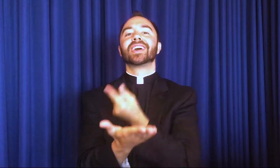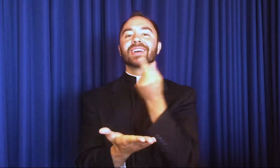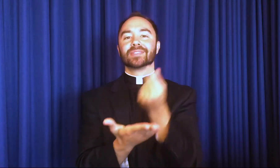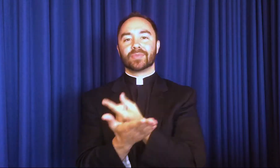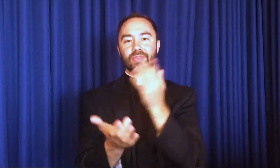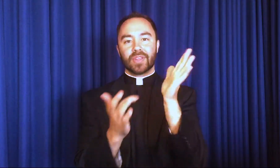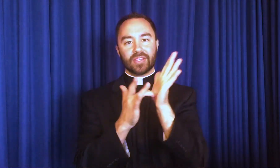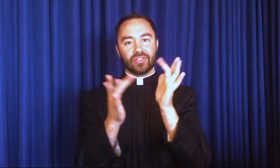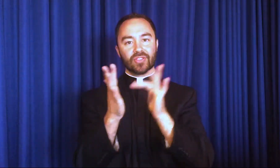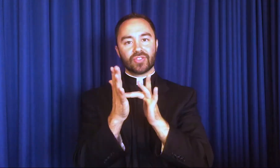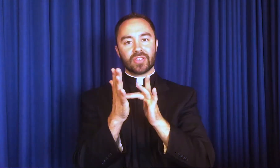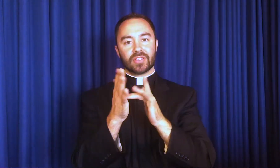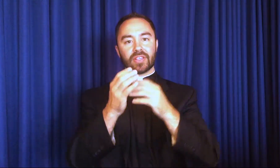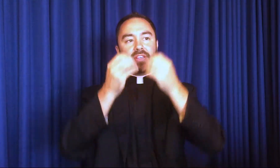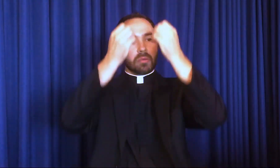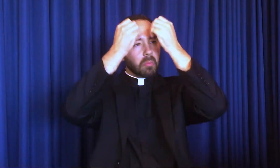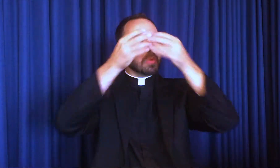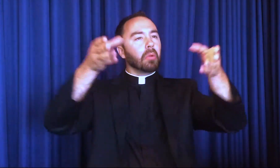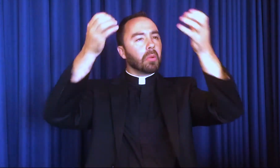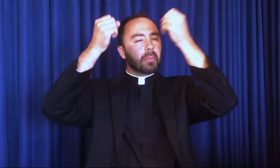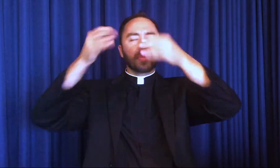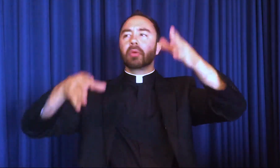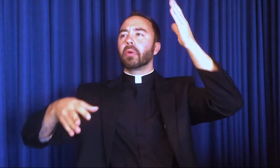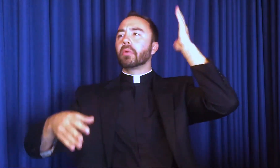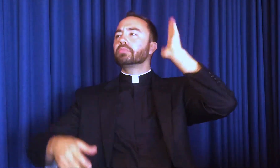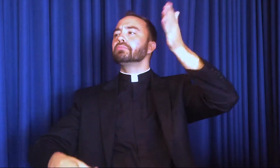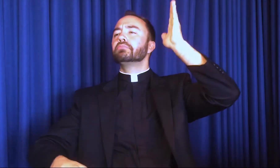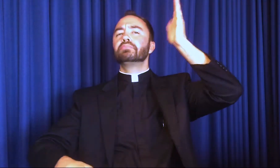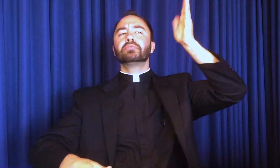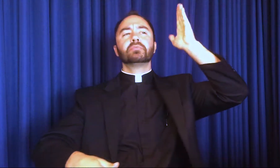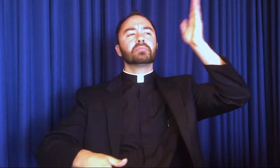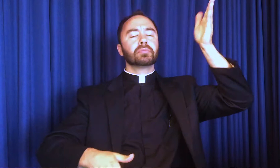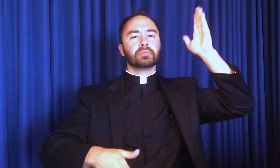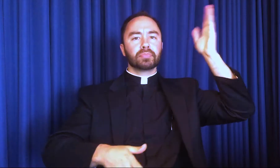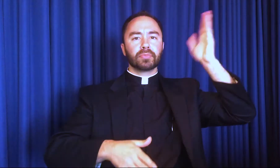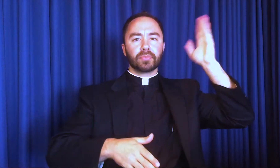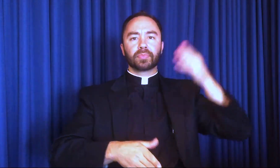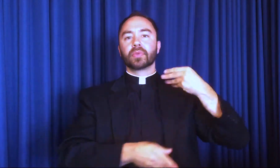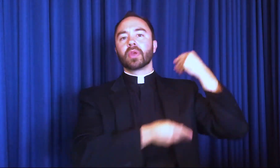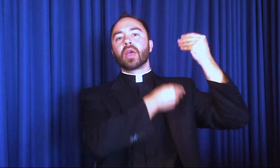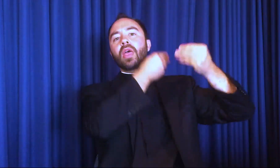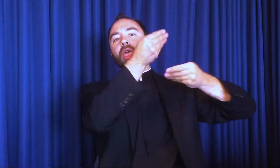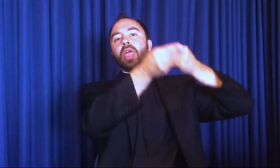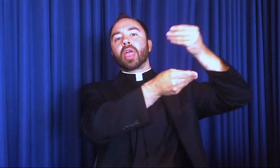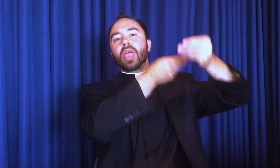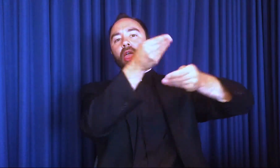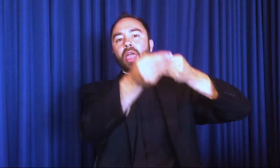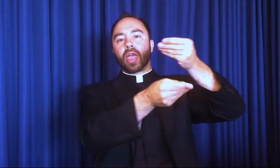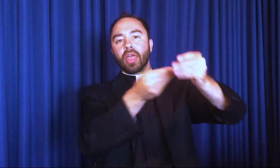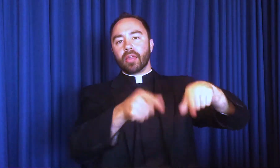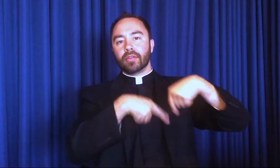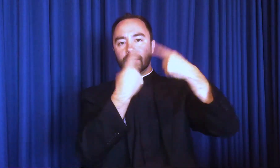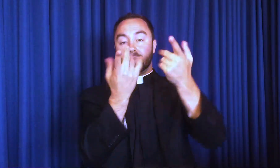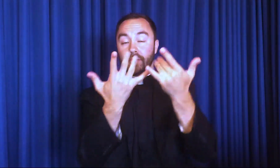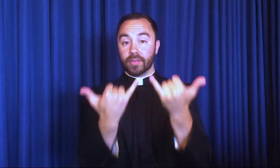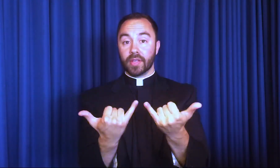the Catholic faith but that faith comes from the gospel. It's a faith that has been proclaimed all the way from